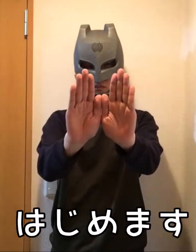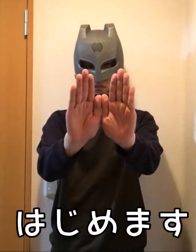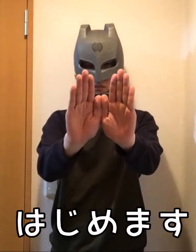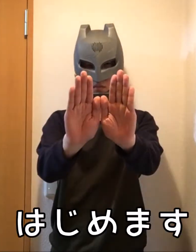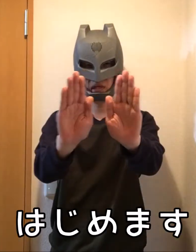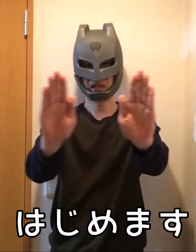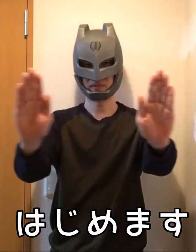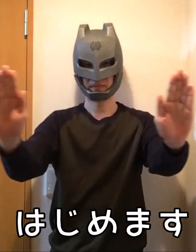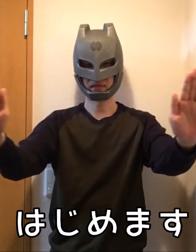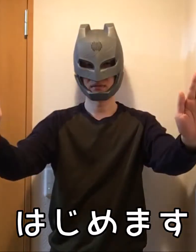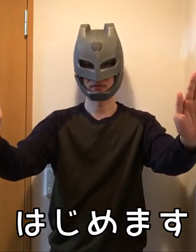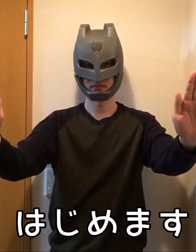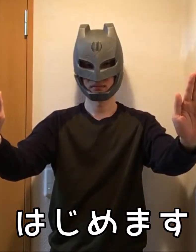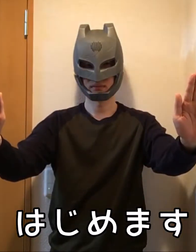Let's start